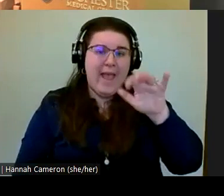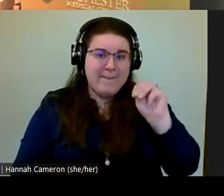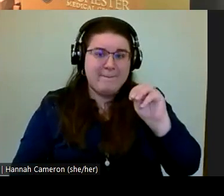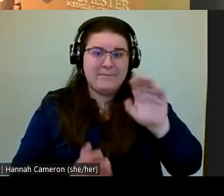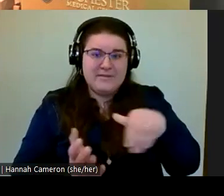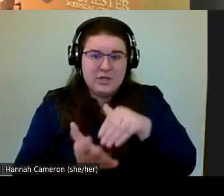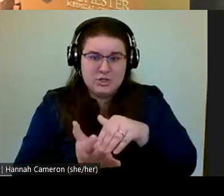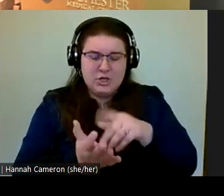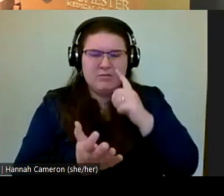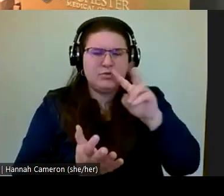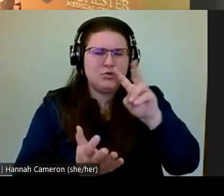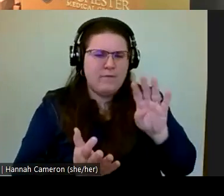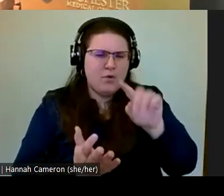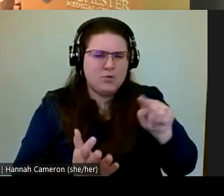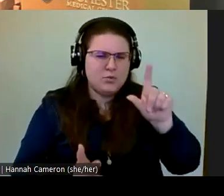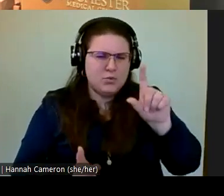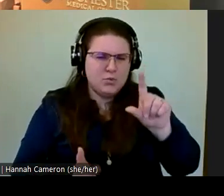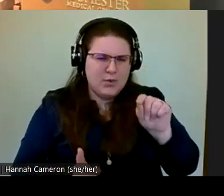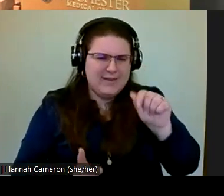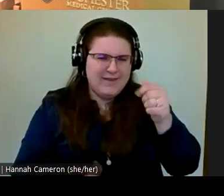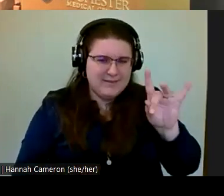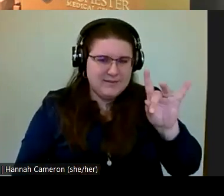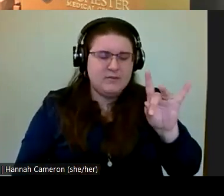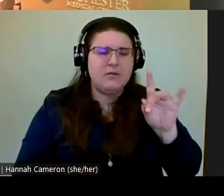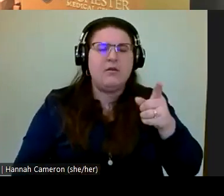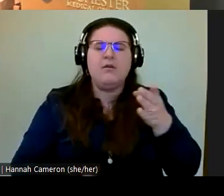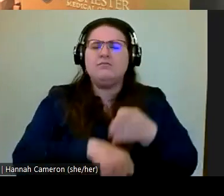was the principal investigator for the improving mood providing access to collaborative treatment